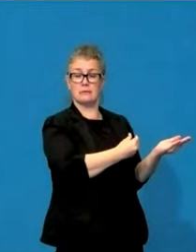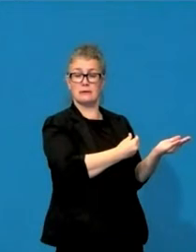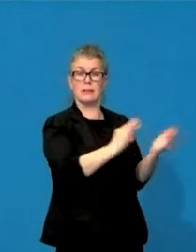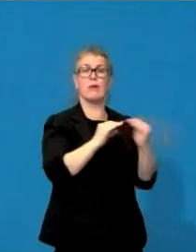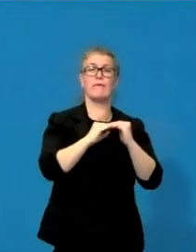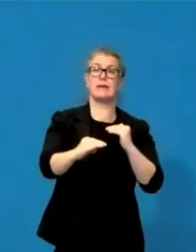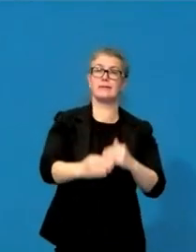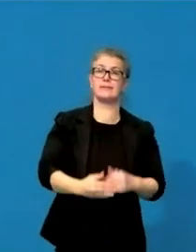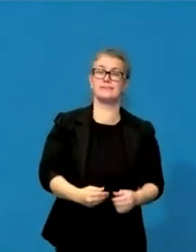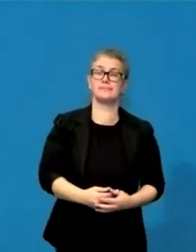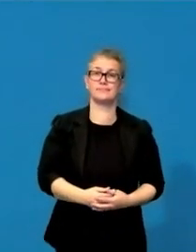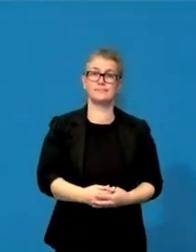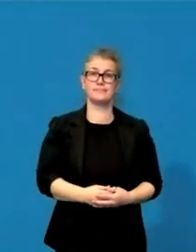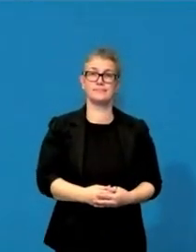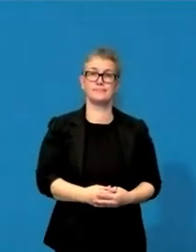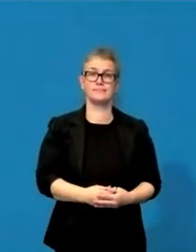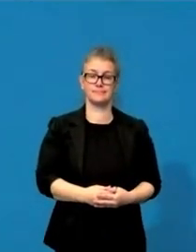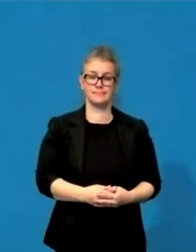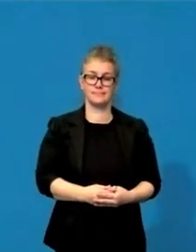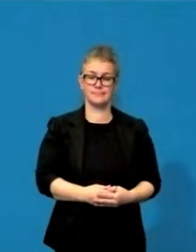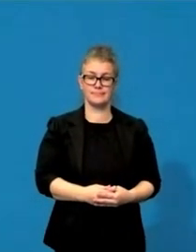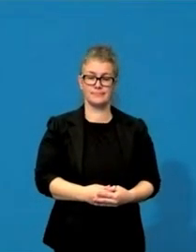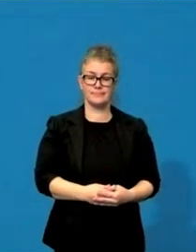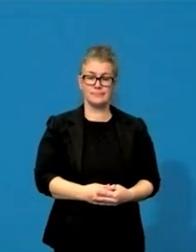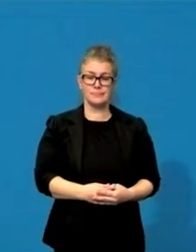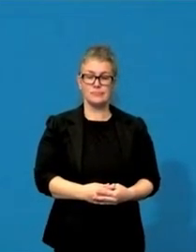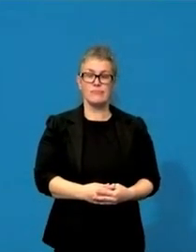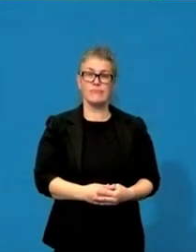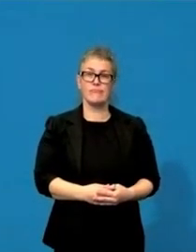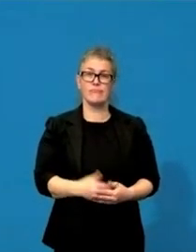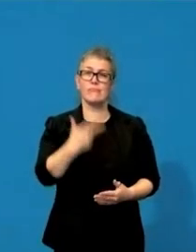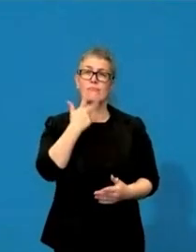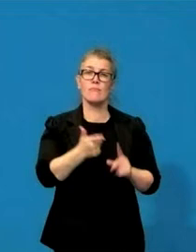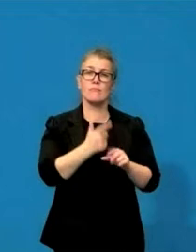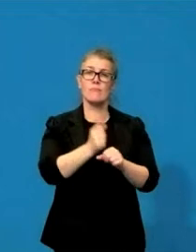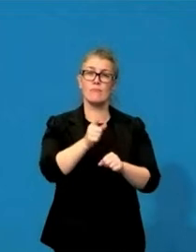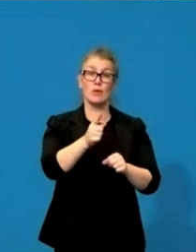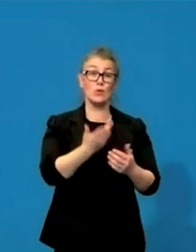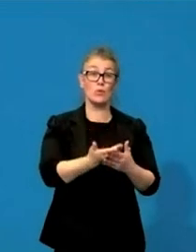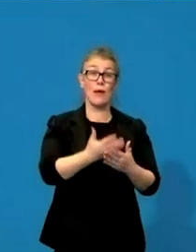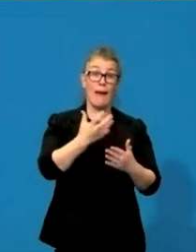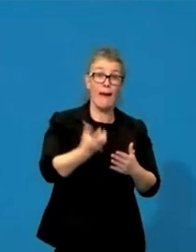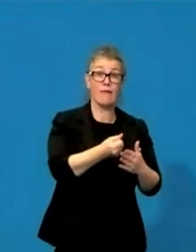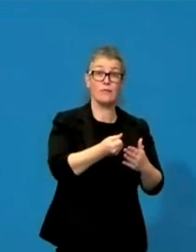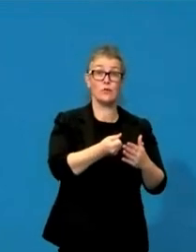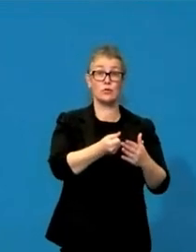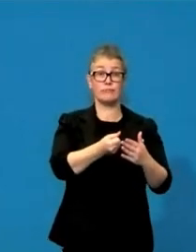reckon. MS TARRAGO: So if you had to leave Fitzroy Crossing to go and get those services